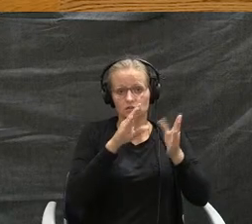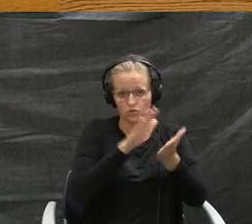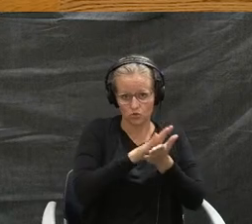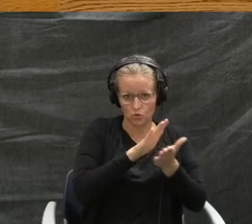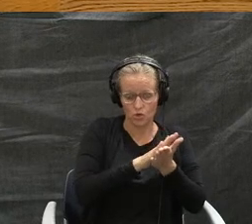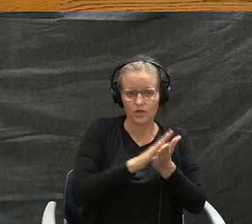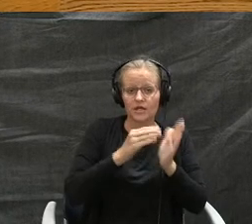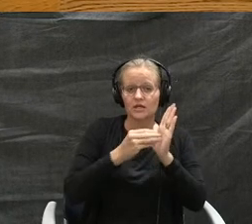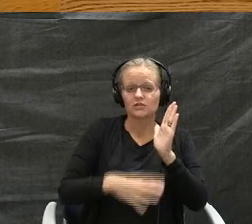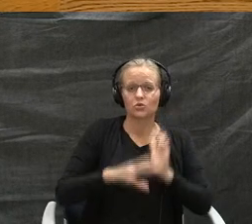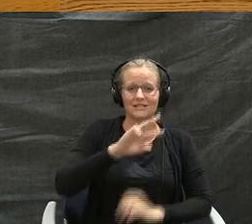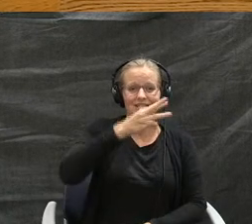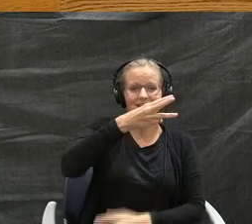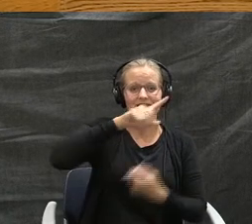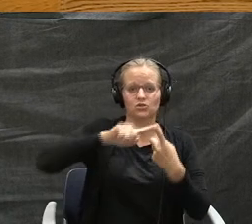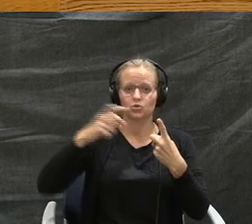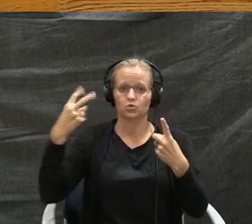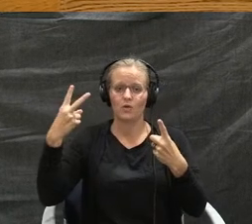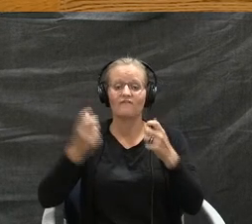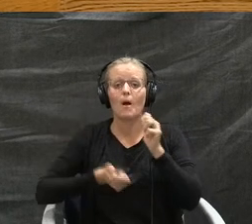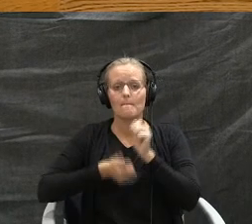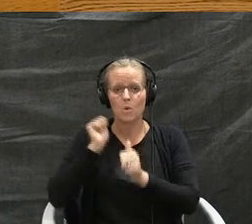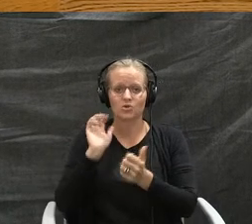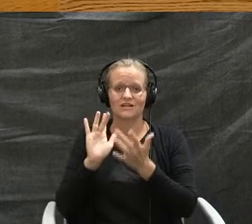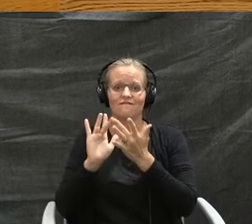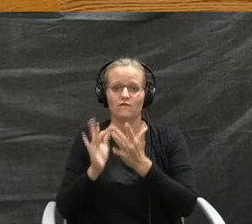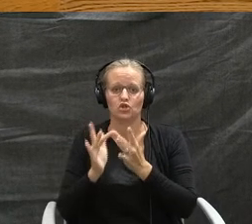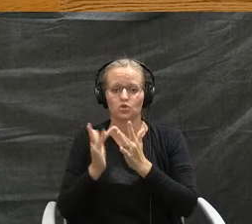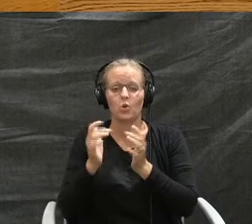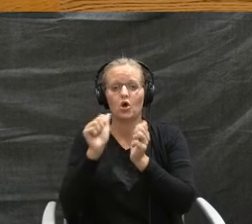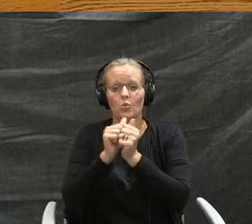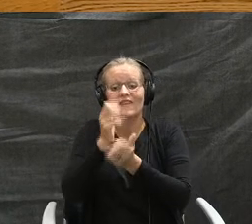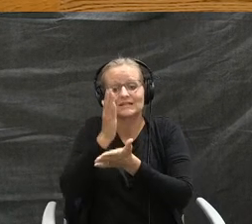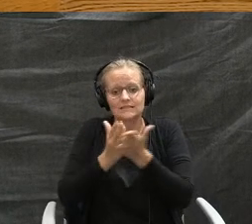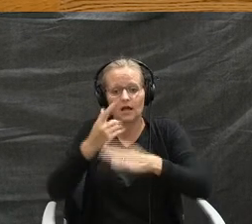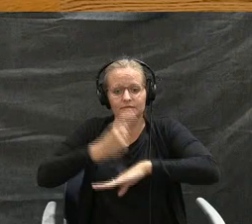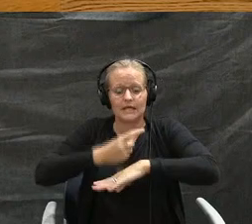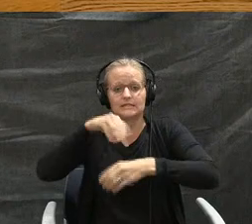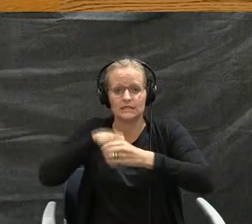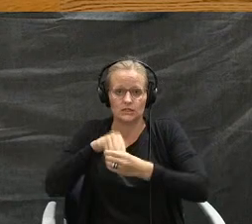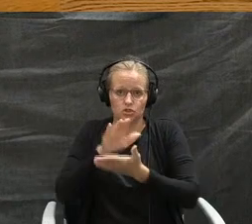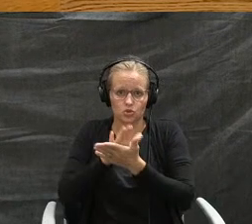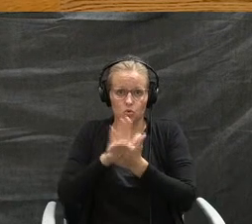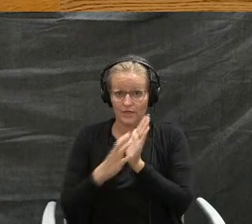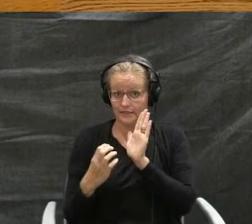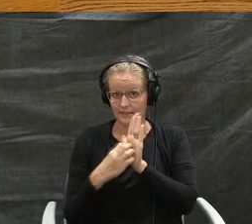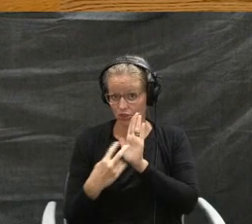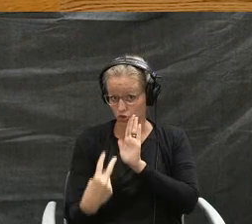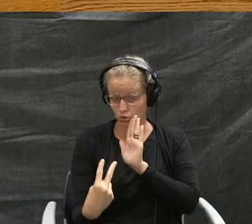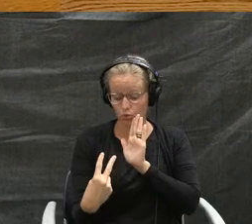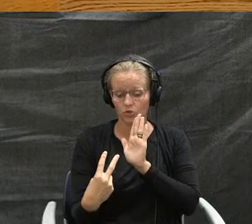six through 12 to be mostly virtual with some days in school. Section 2 the Superintendent is hereby